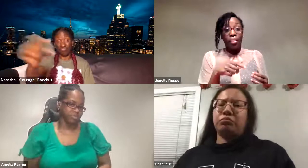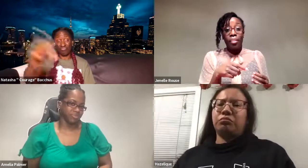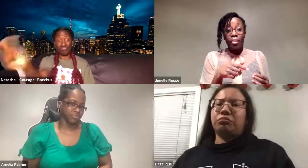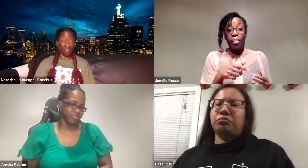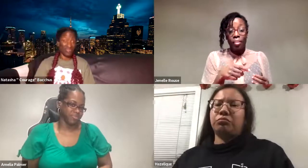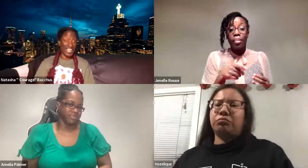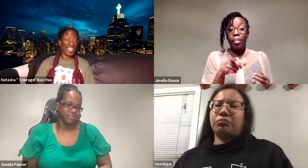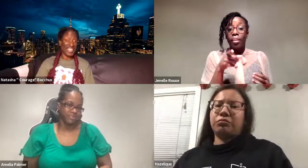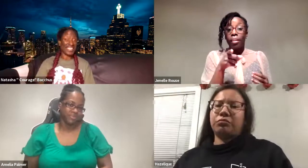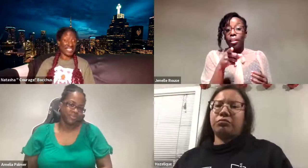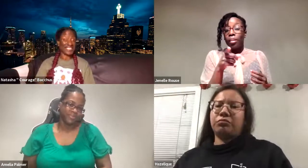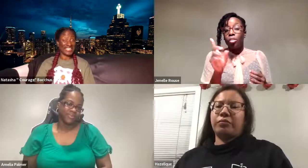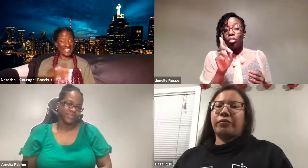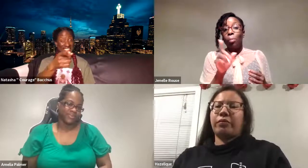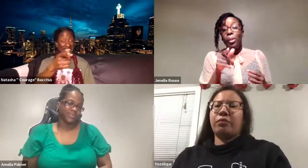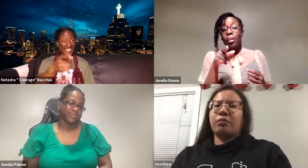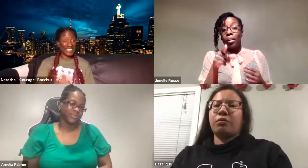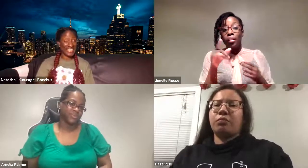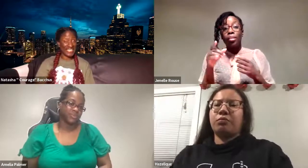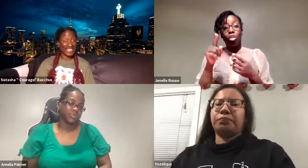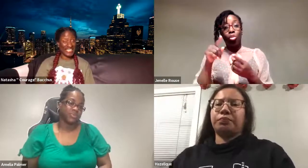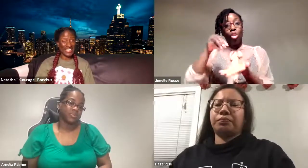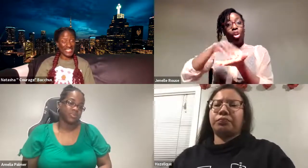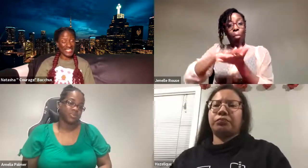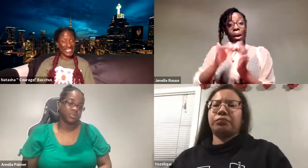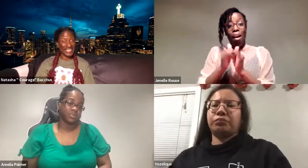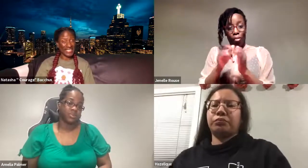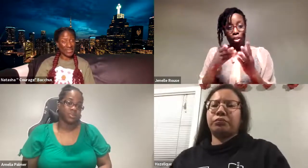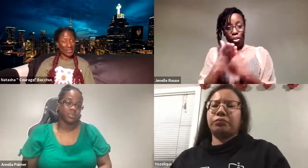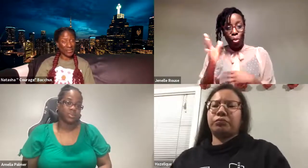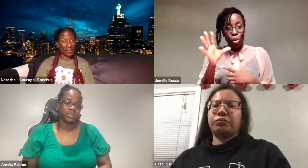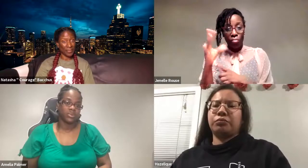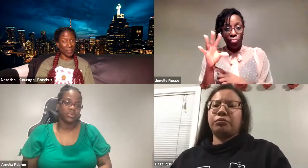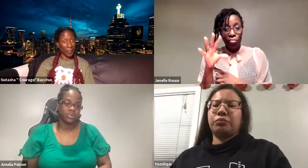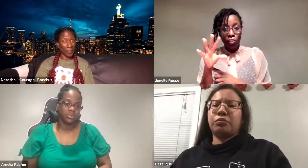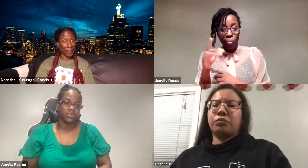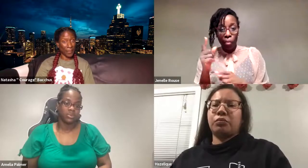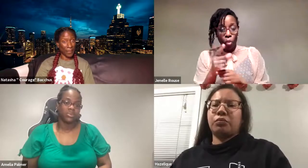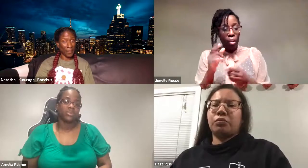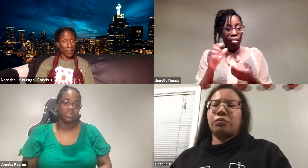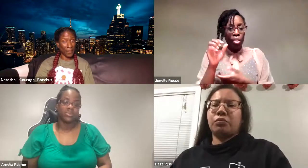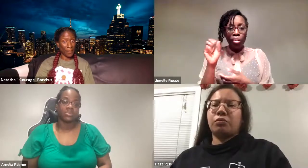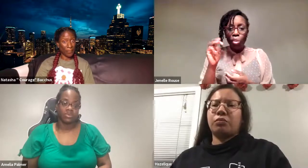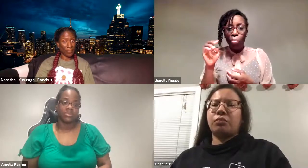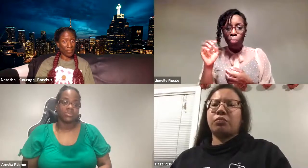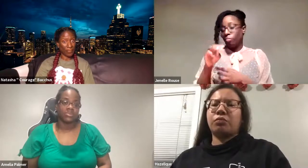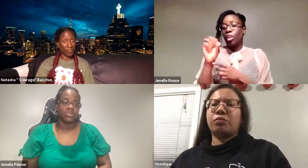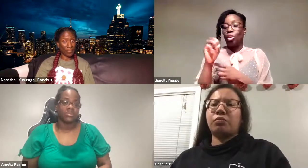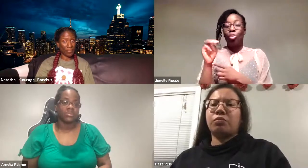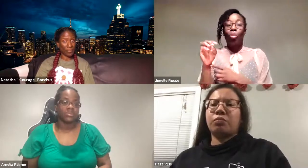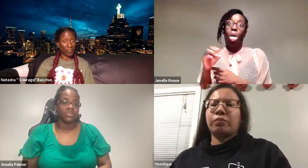exactly exactly hand snap for appreciation - janelle's saying and again so in using sign